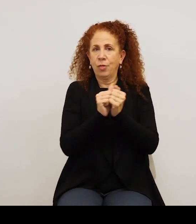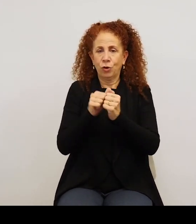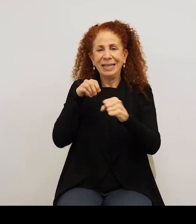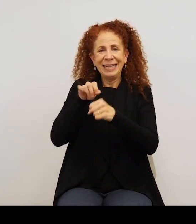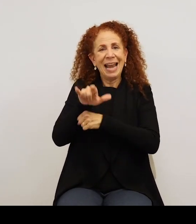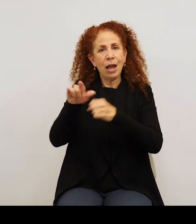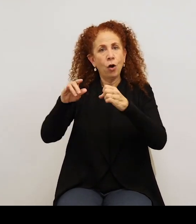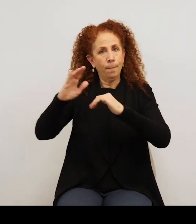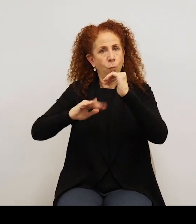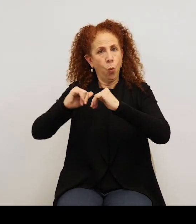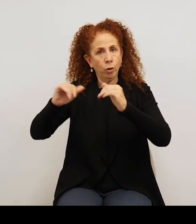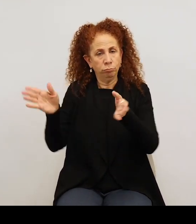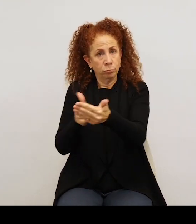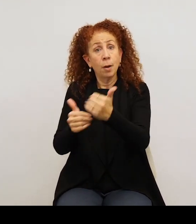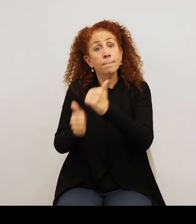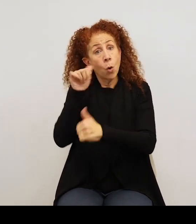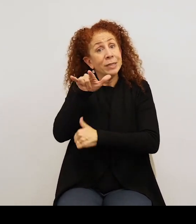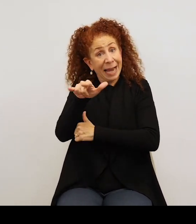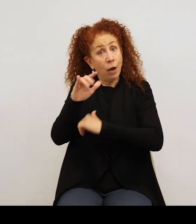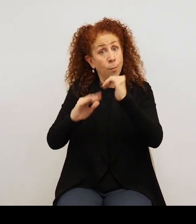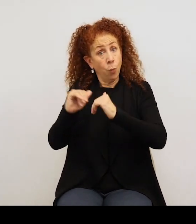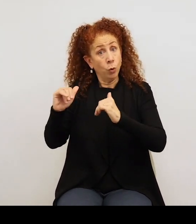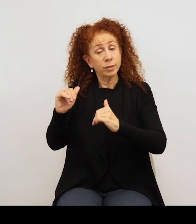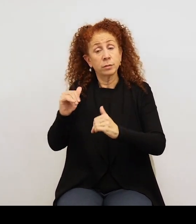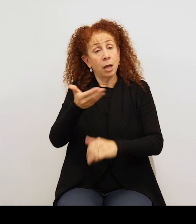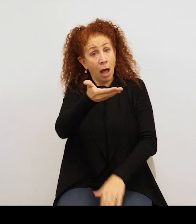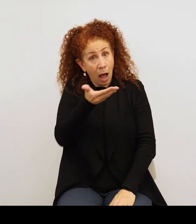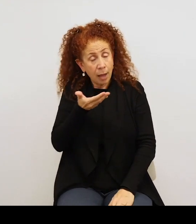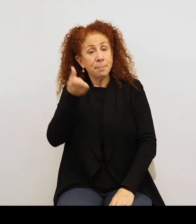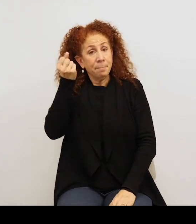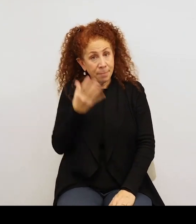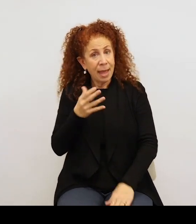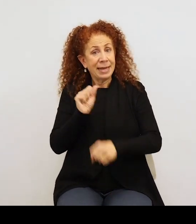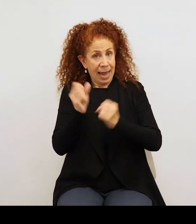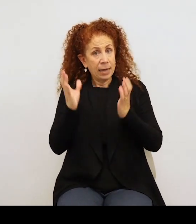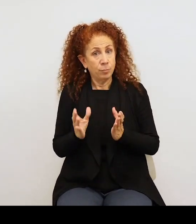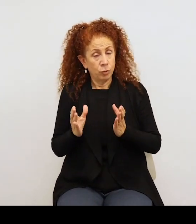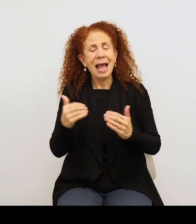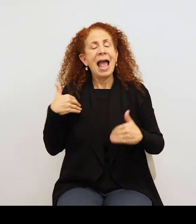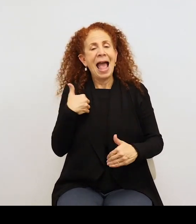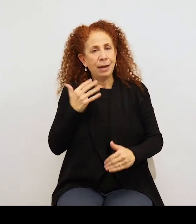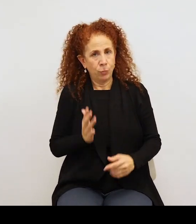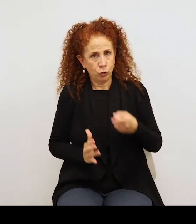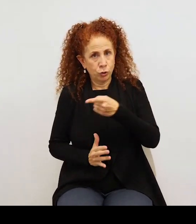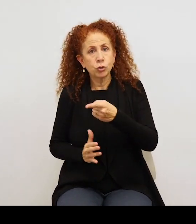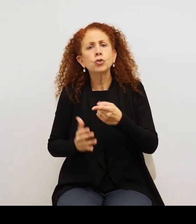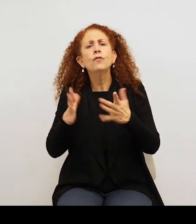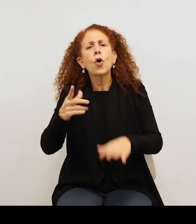Most airports, as we know, employ a number of animals. We have probably all seen the sniffing dogs